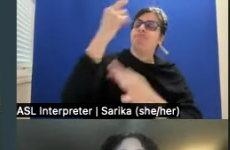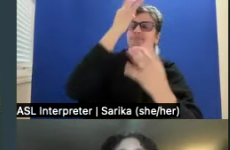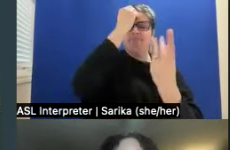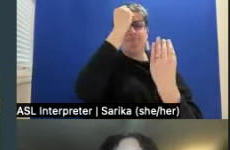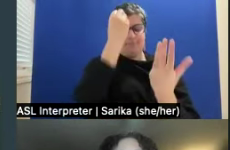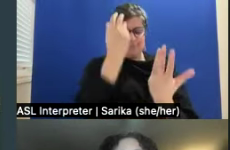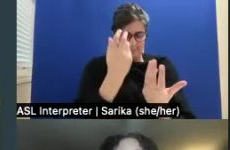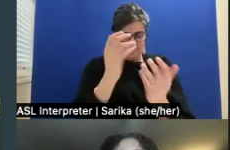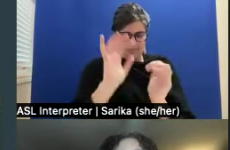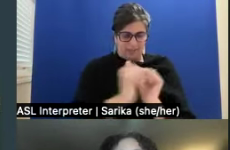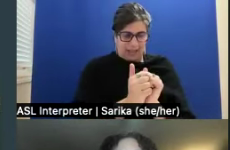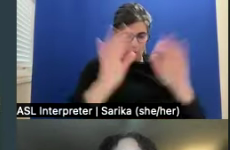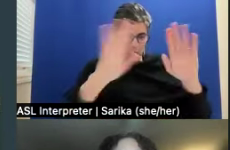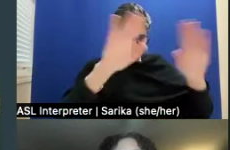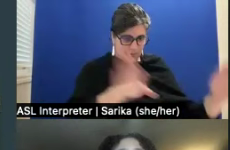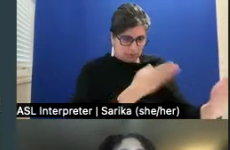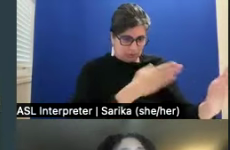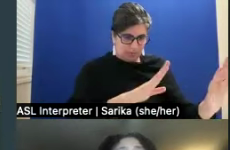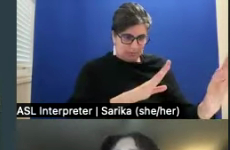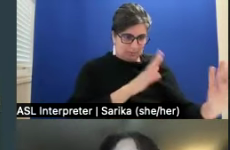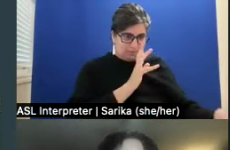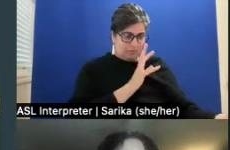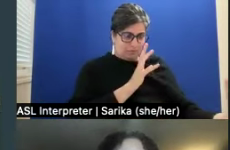how house music was connected to things that were older than itself.